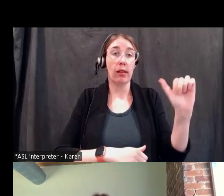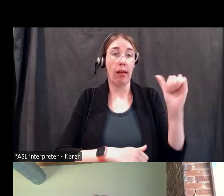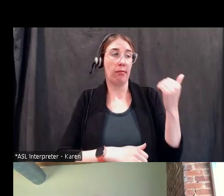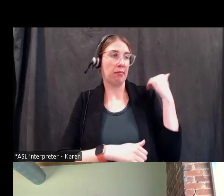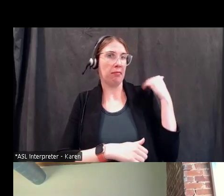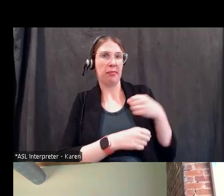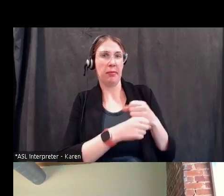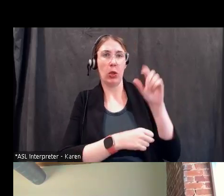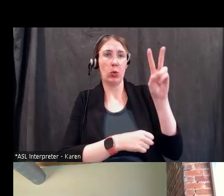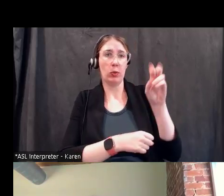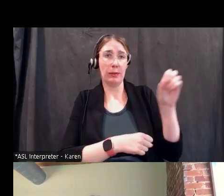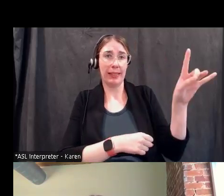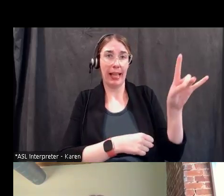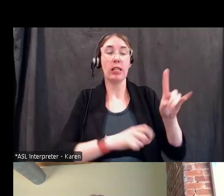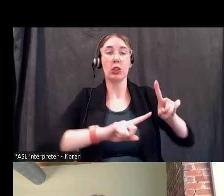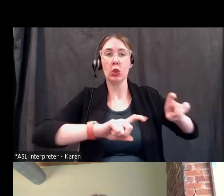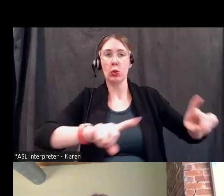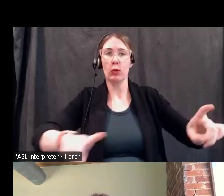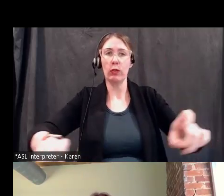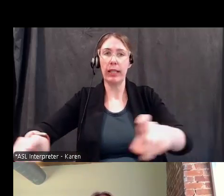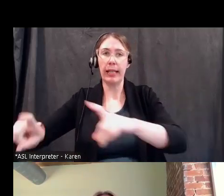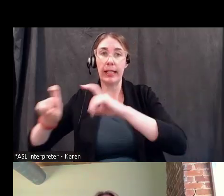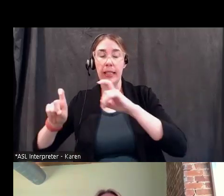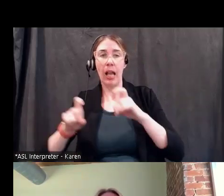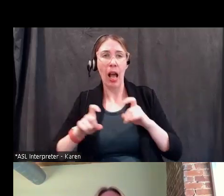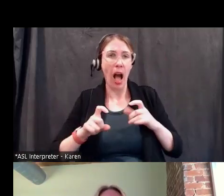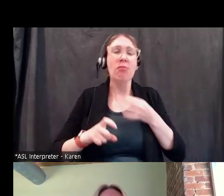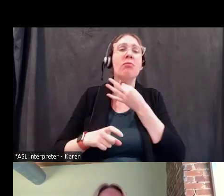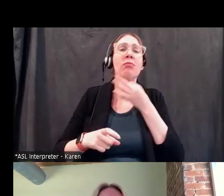I tried to find more recent research on this and I know there probably is some,